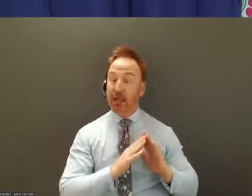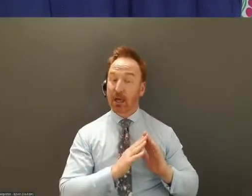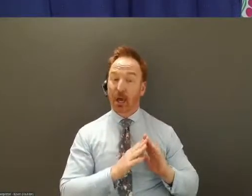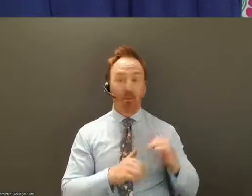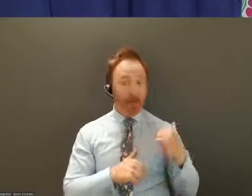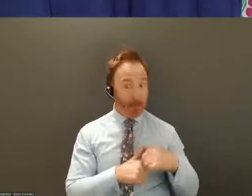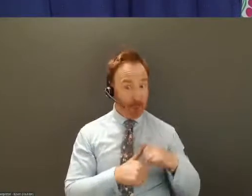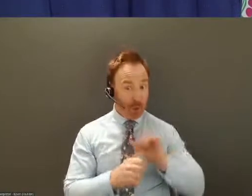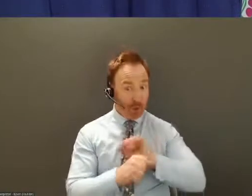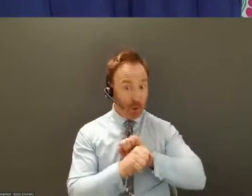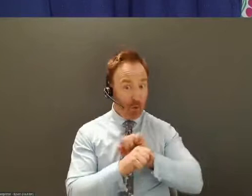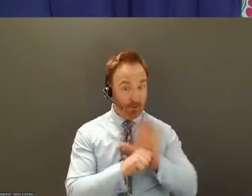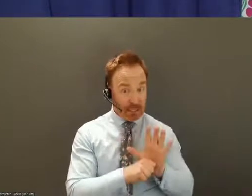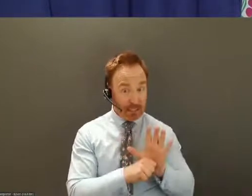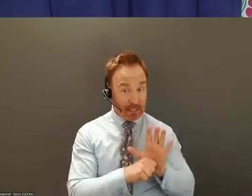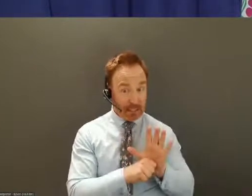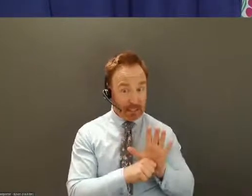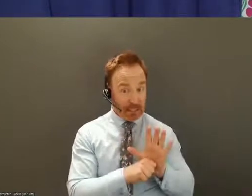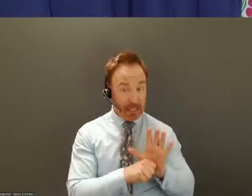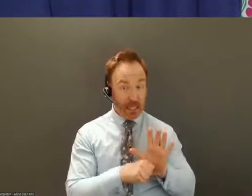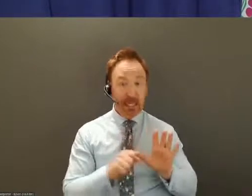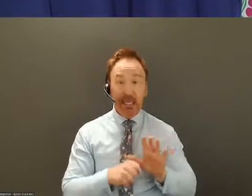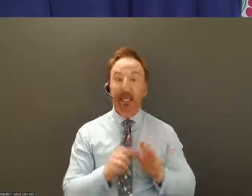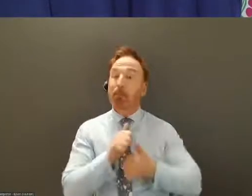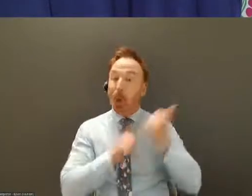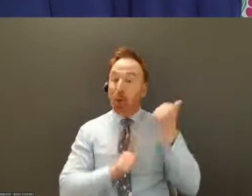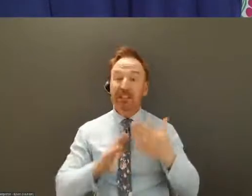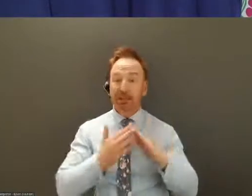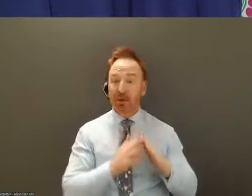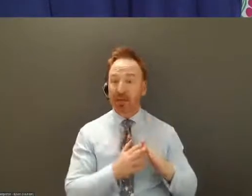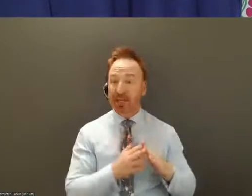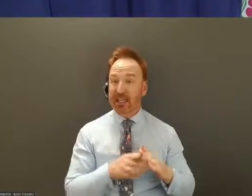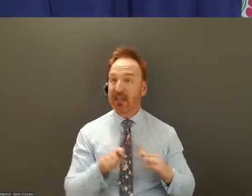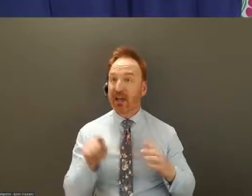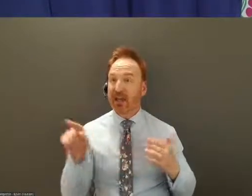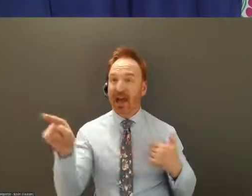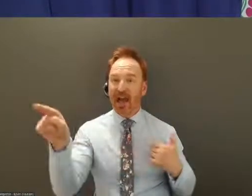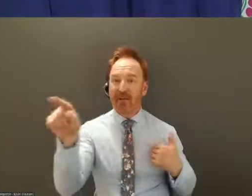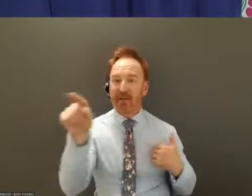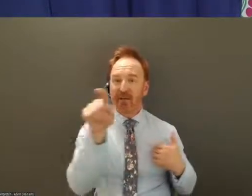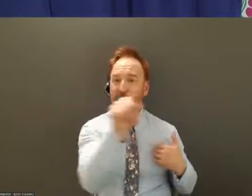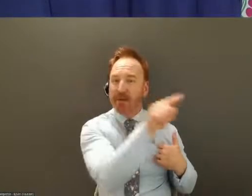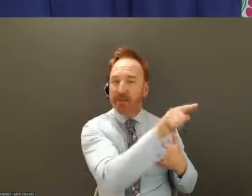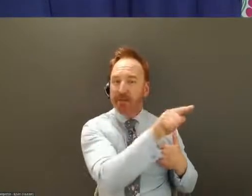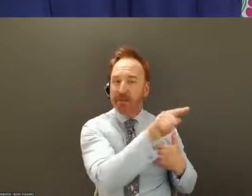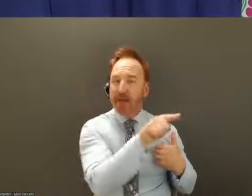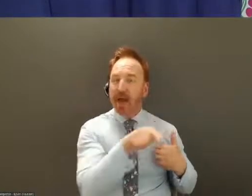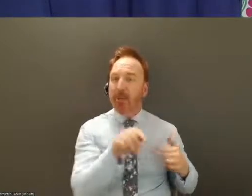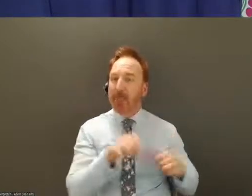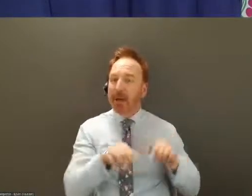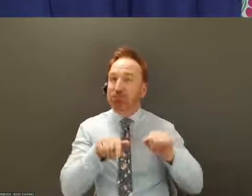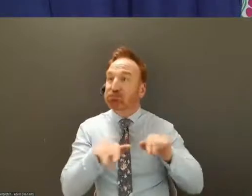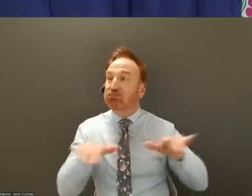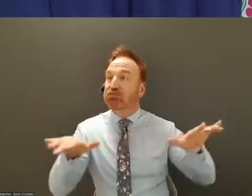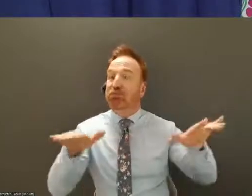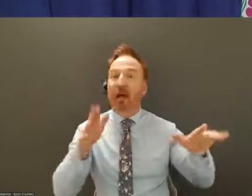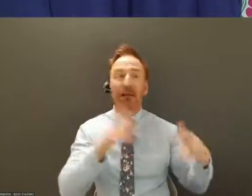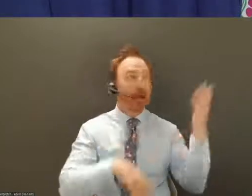recommending reimposing any restrictions but we need to reinforce what we should already